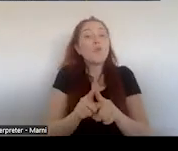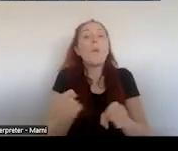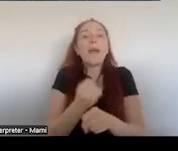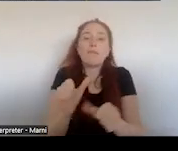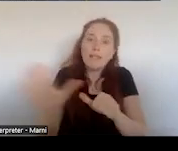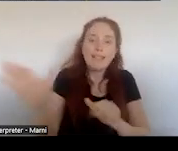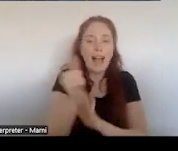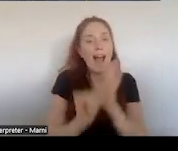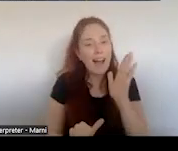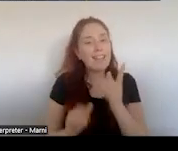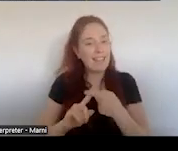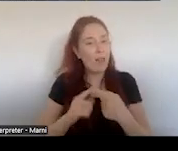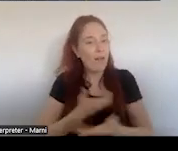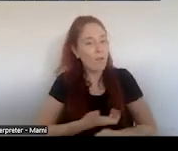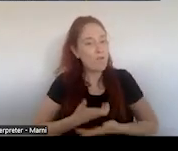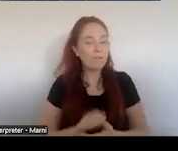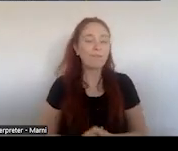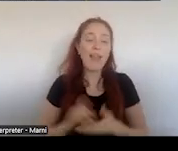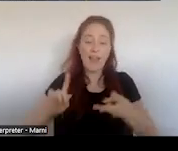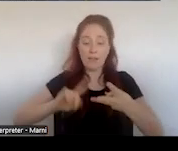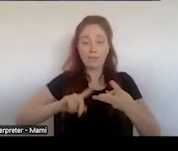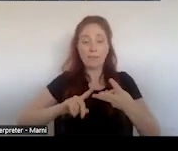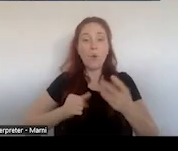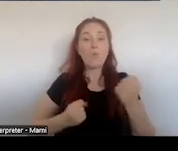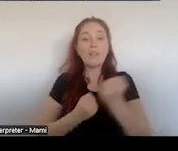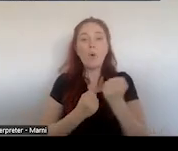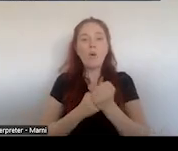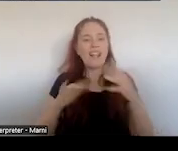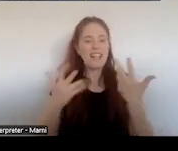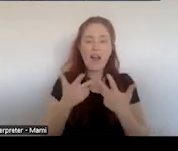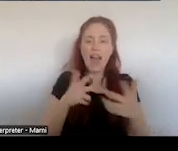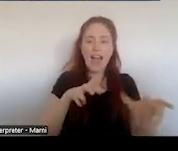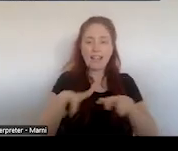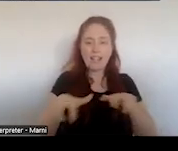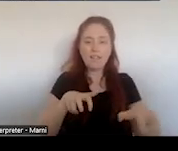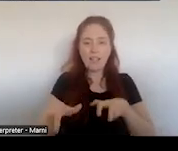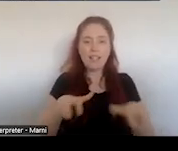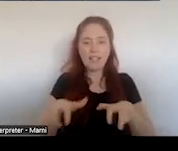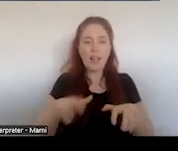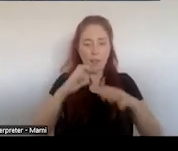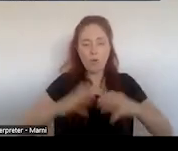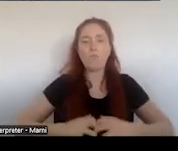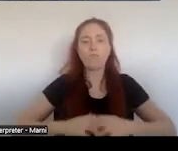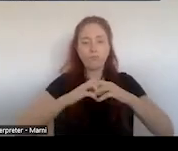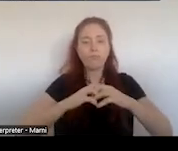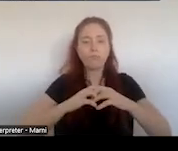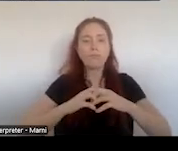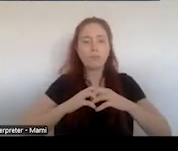the plan will also support activities to build foundational capabilities of the wider arts and